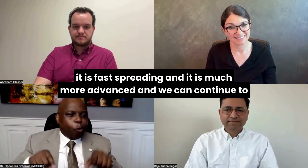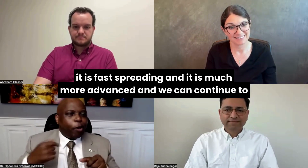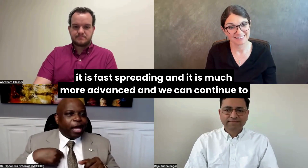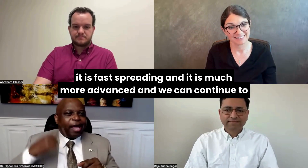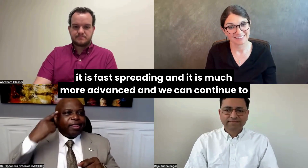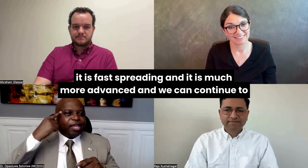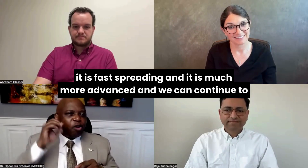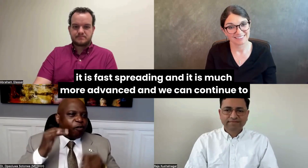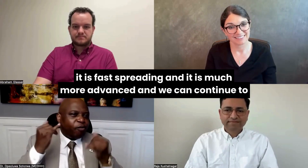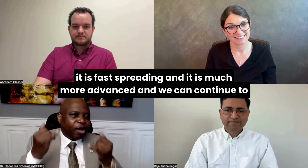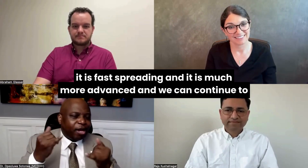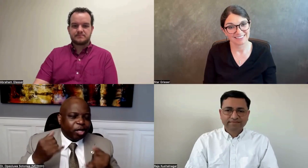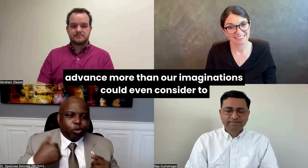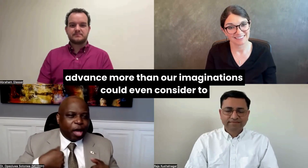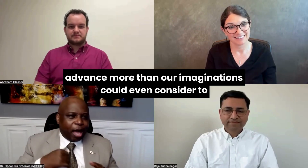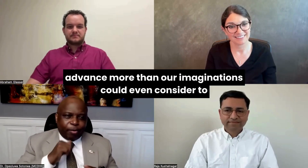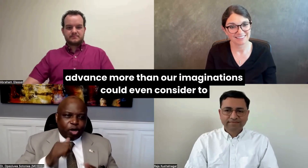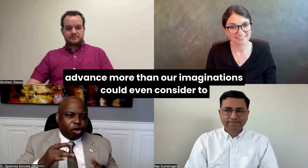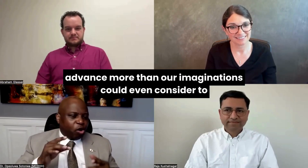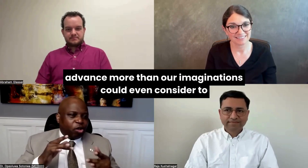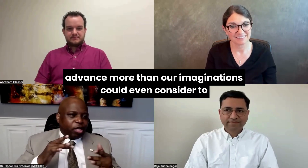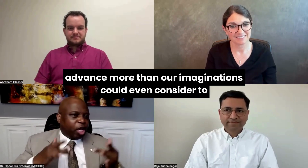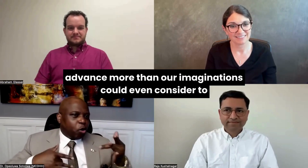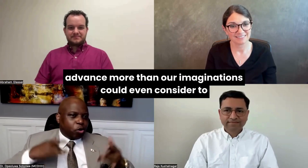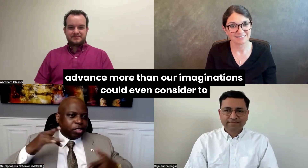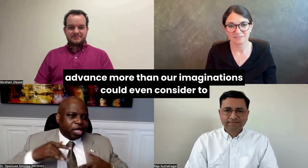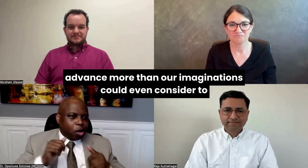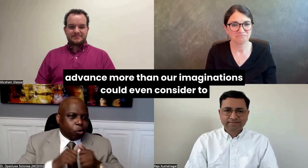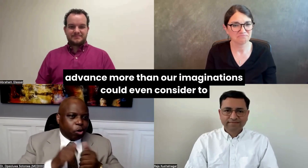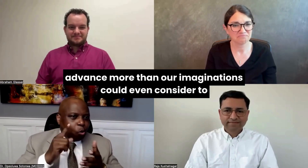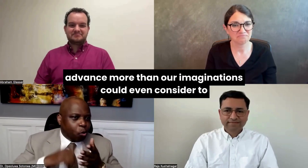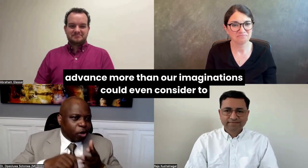advance more than our imaginations could even consider to